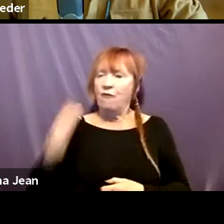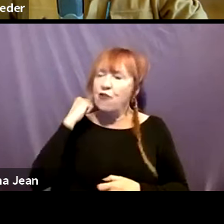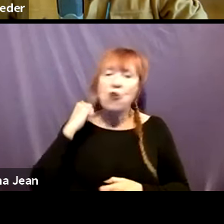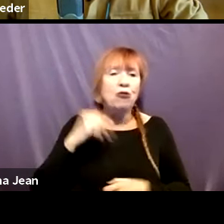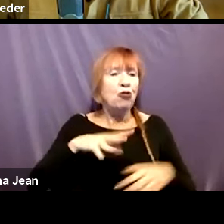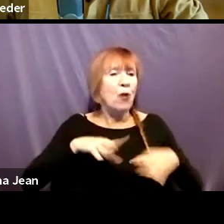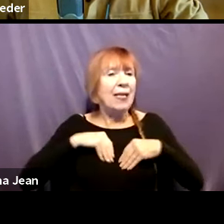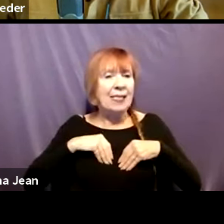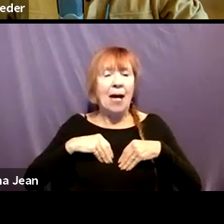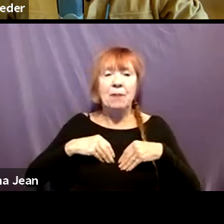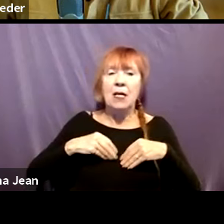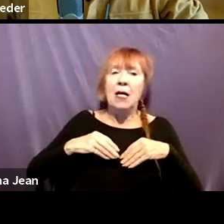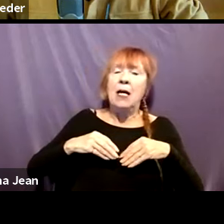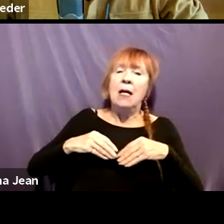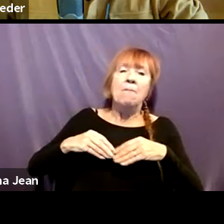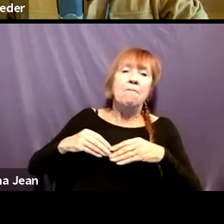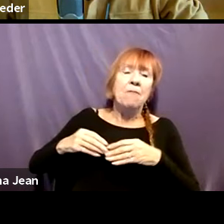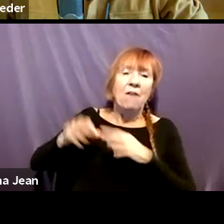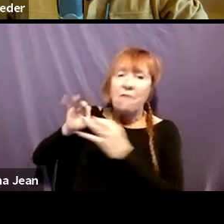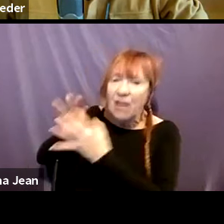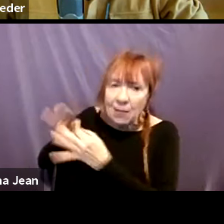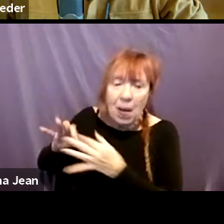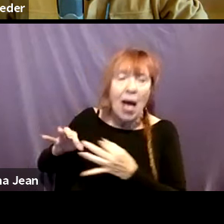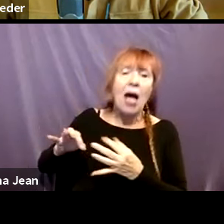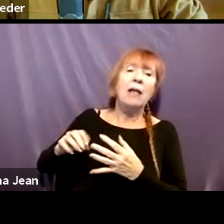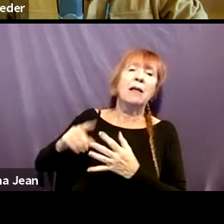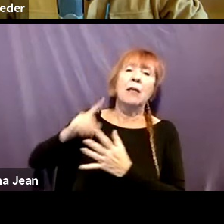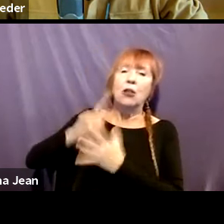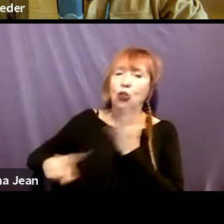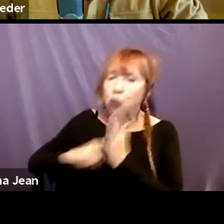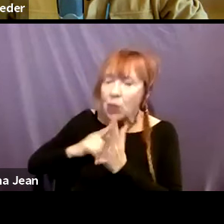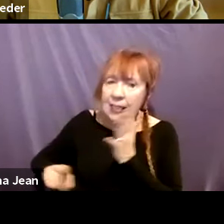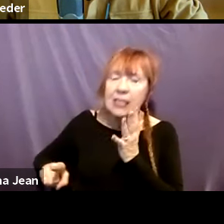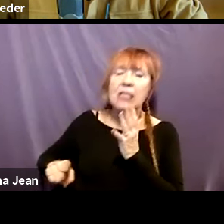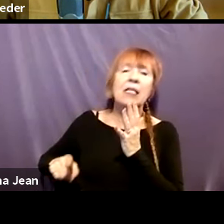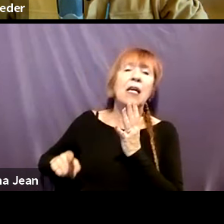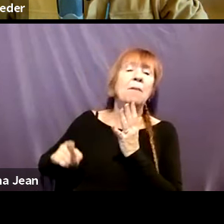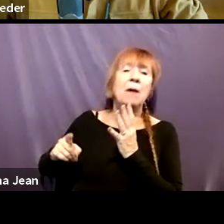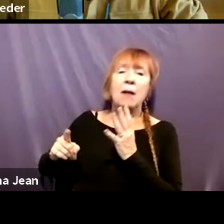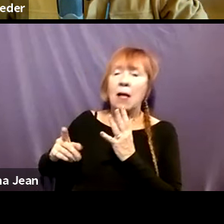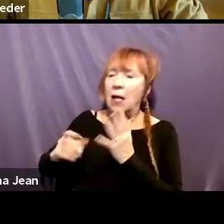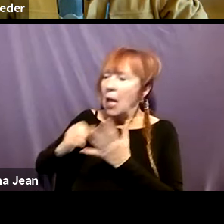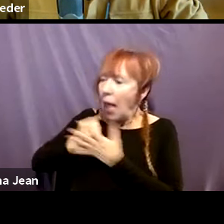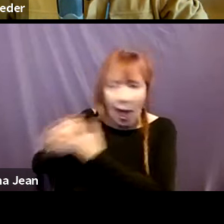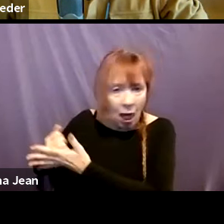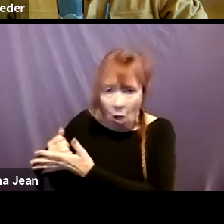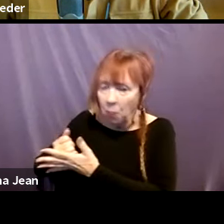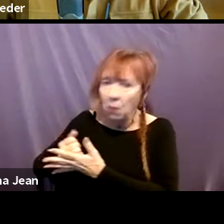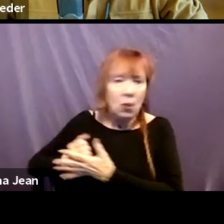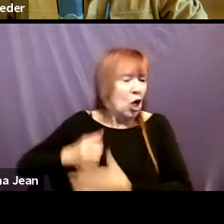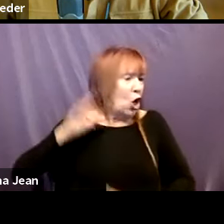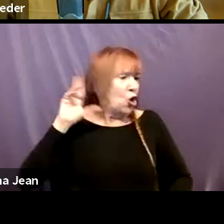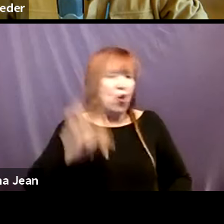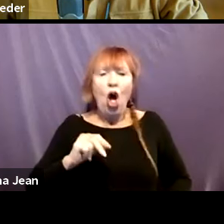And I think all of us probably on this panel, like still when we write our script, we're like, "We don't wanna show it to anybody".